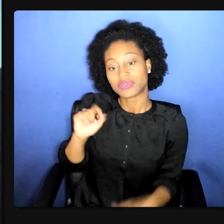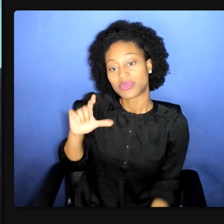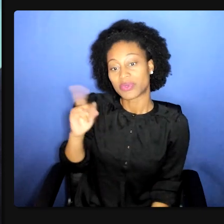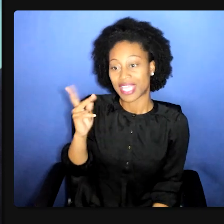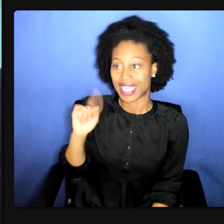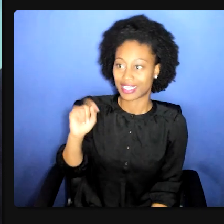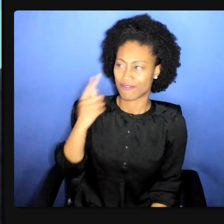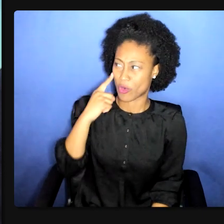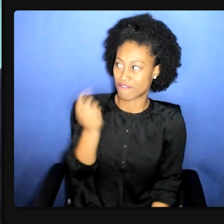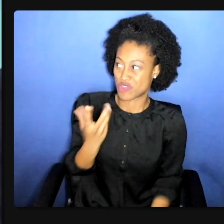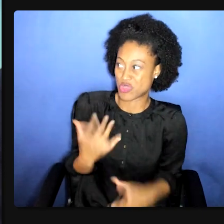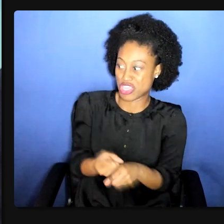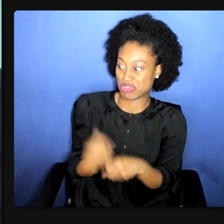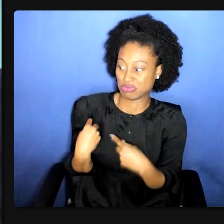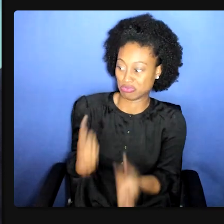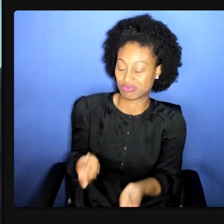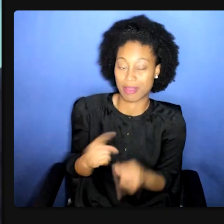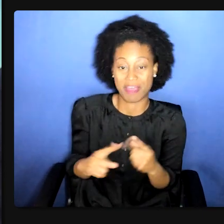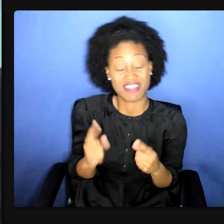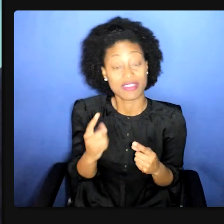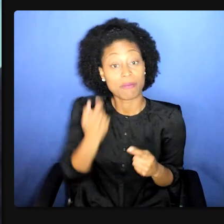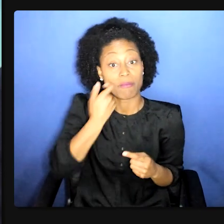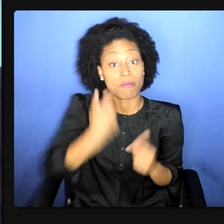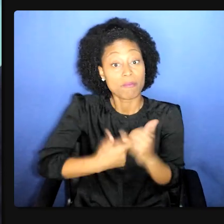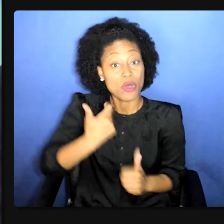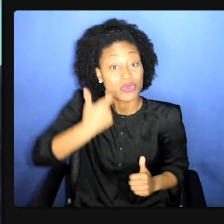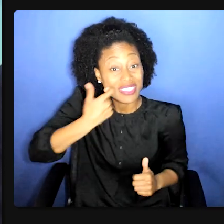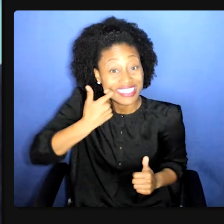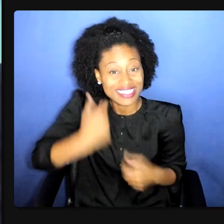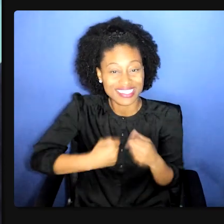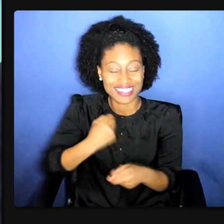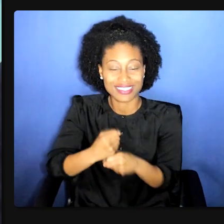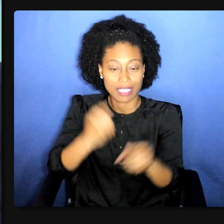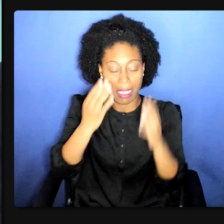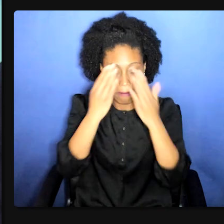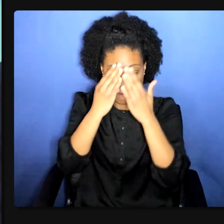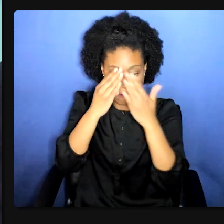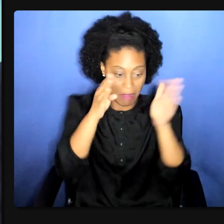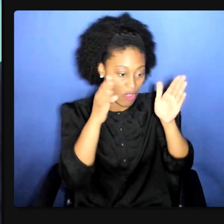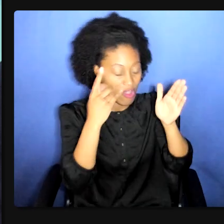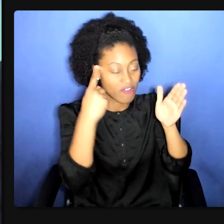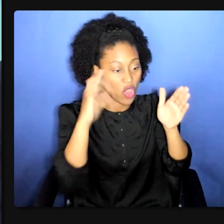quite a few years at this point and over the last few years i've sort of expanded my focus uh across